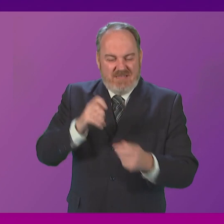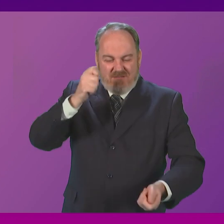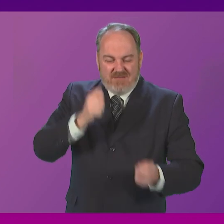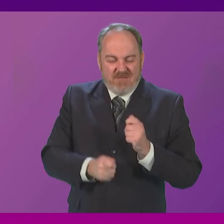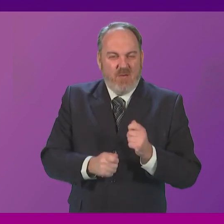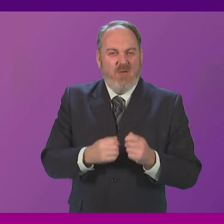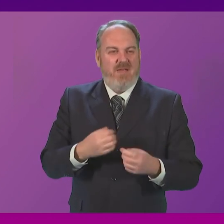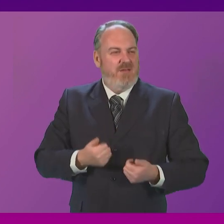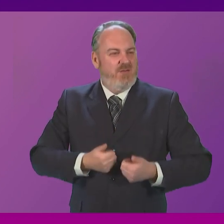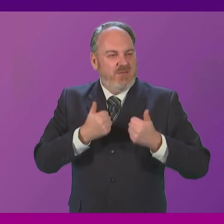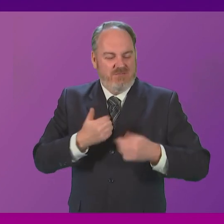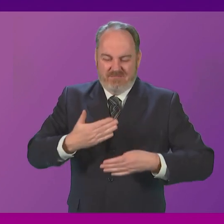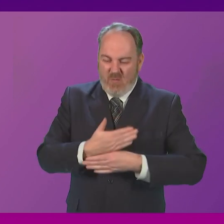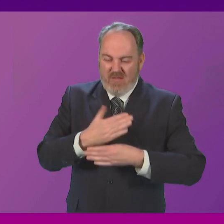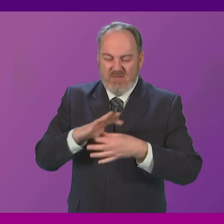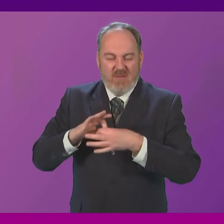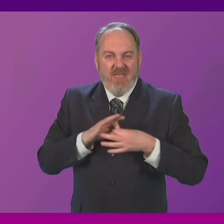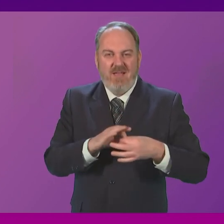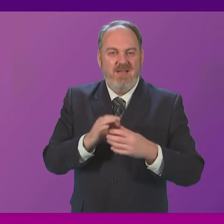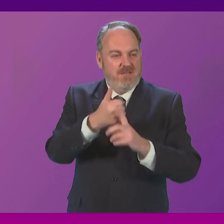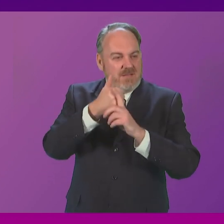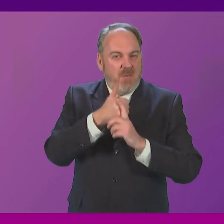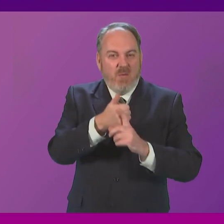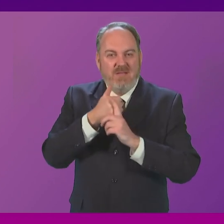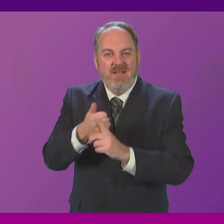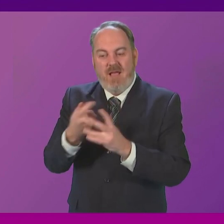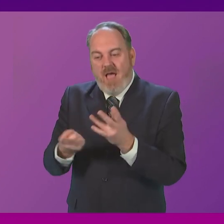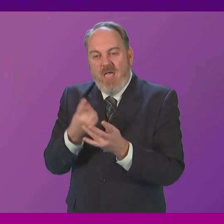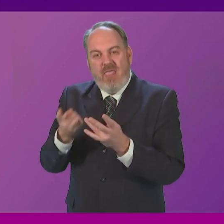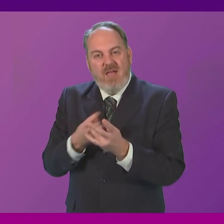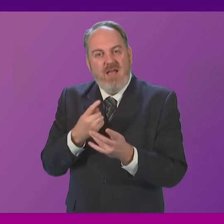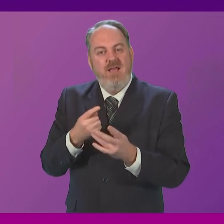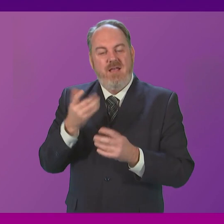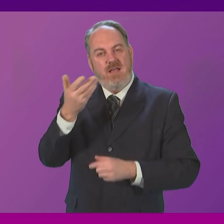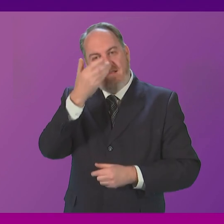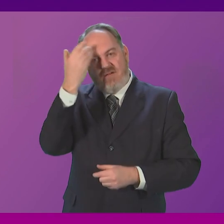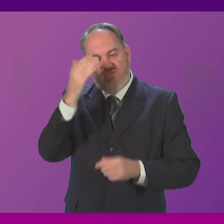endeavour across nations that share our values and our corner of this world.